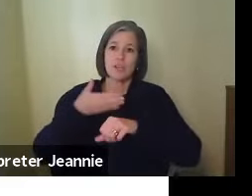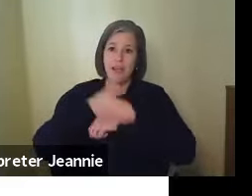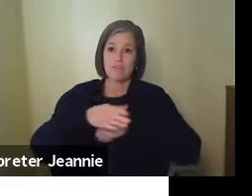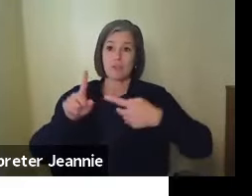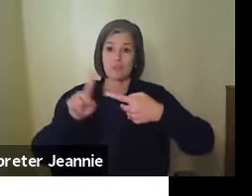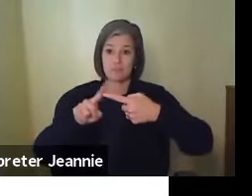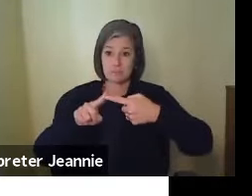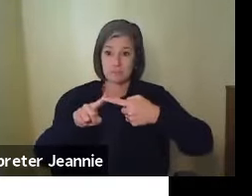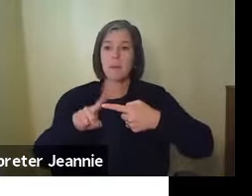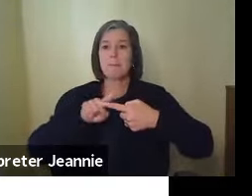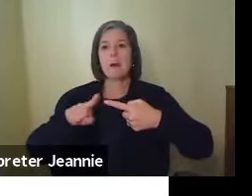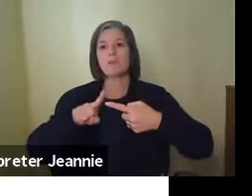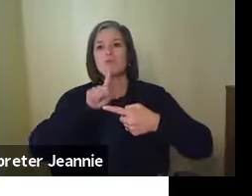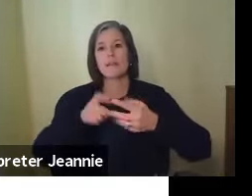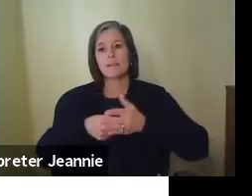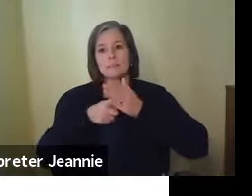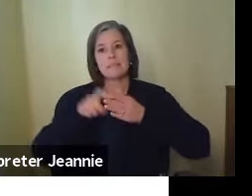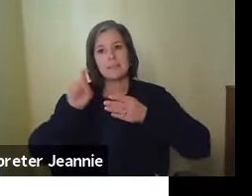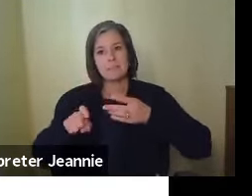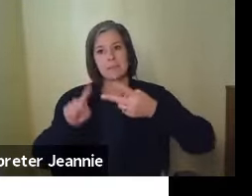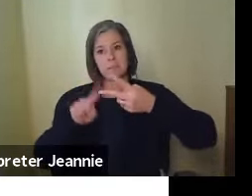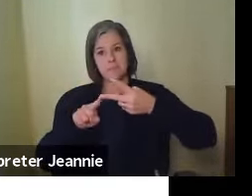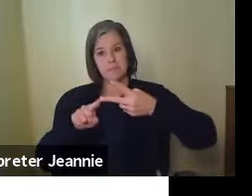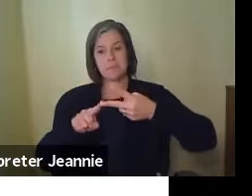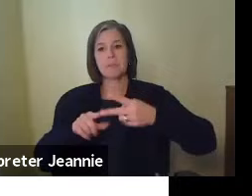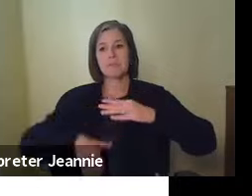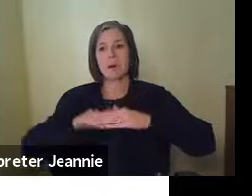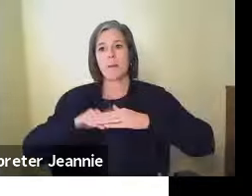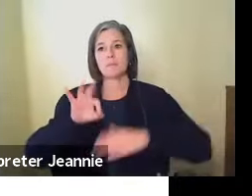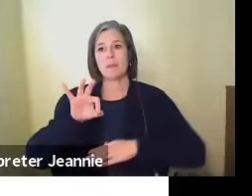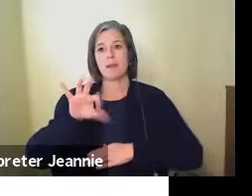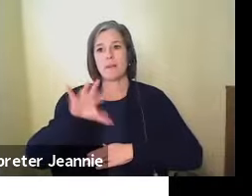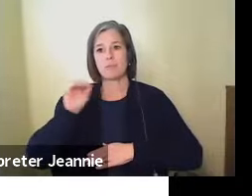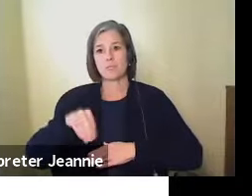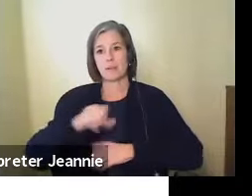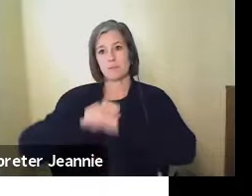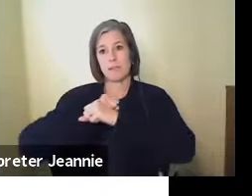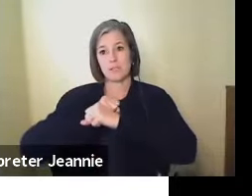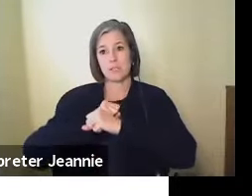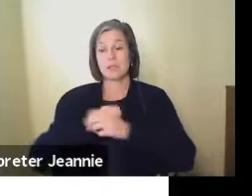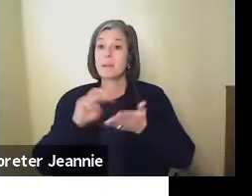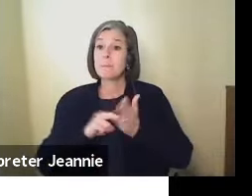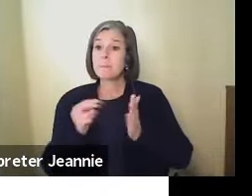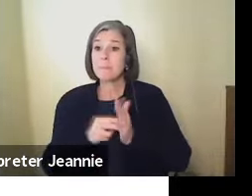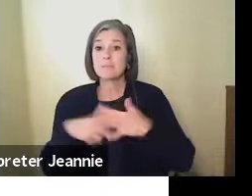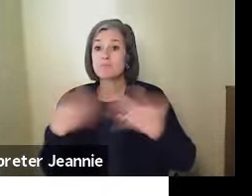second dose to get up to that 95% protection. What that means is if you had 100 people